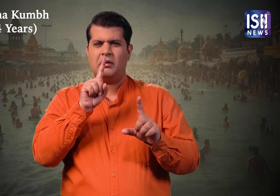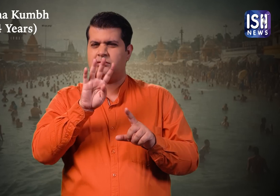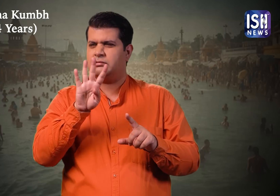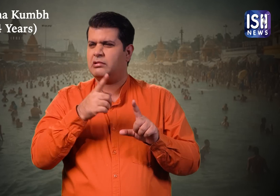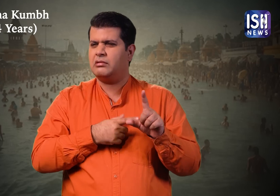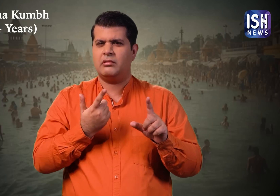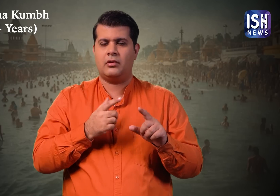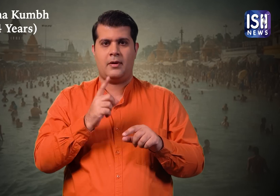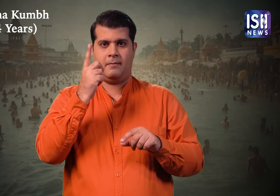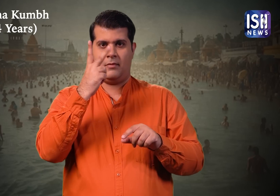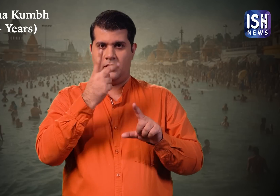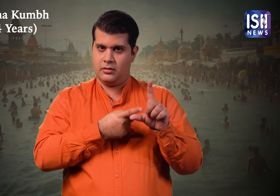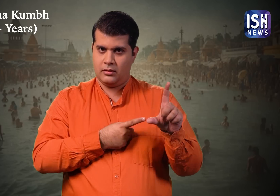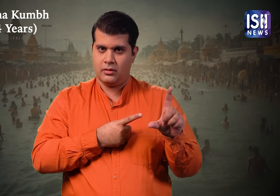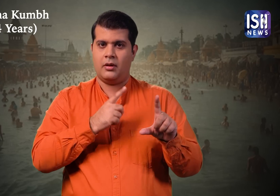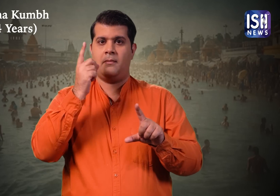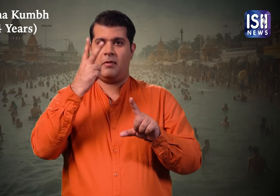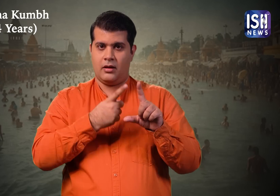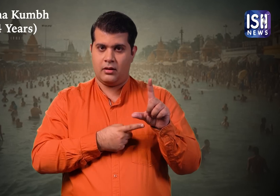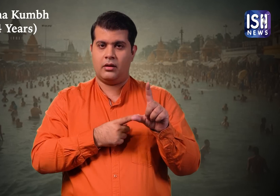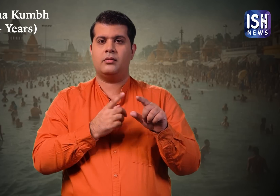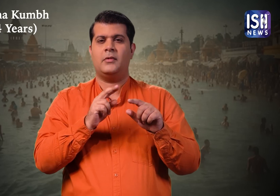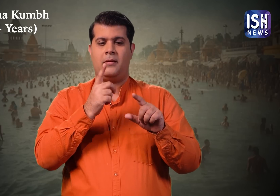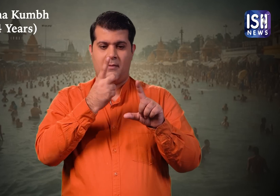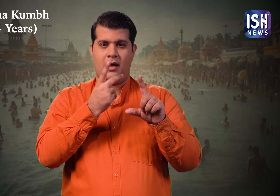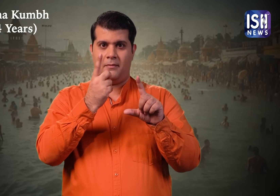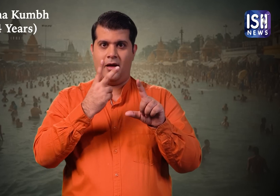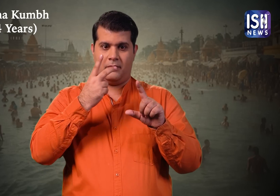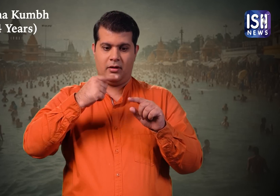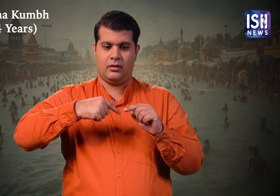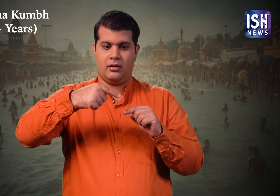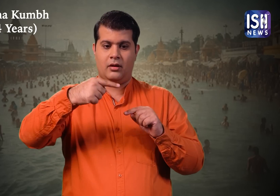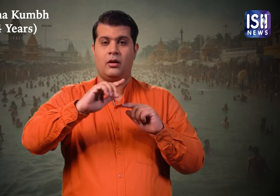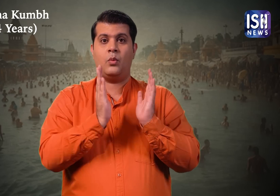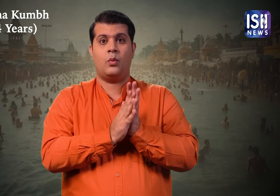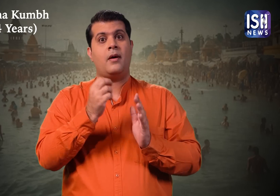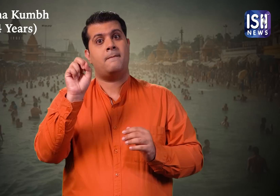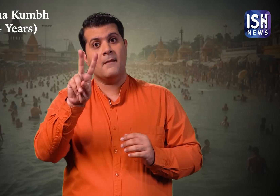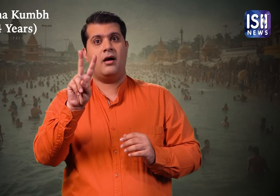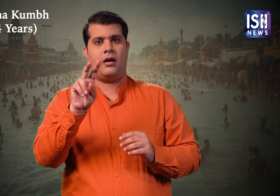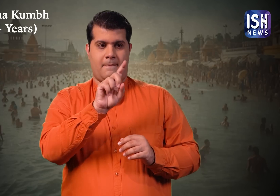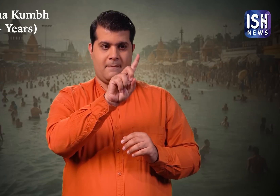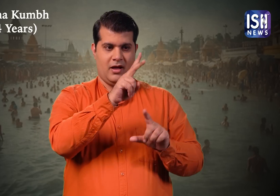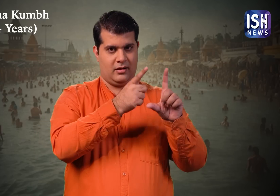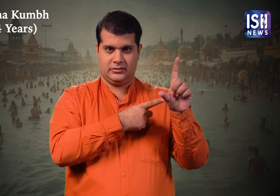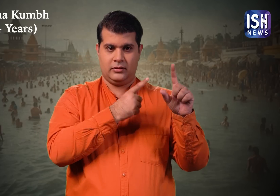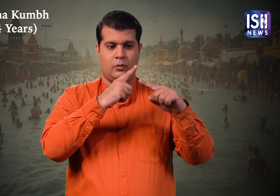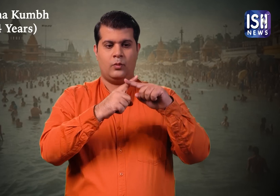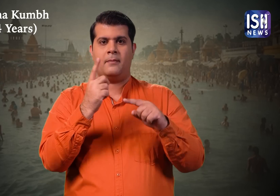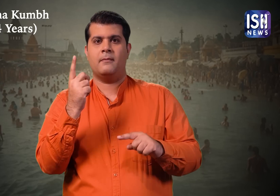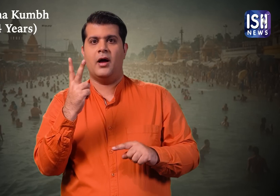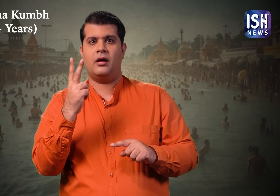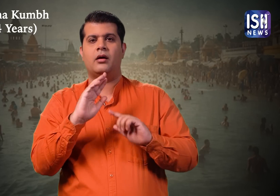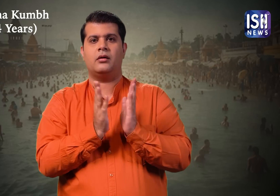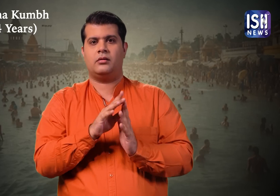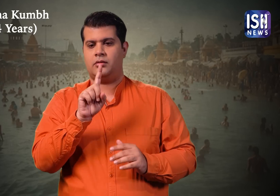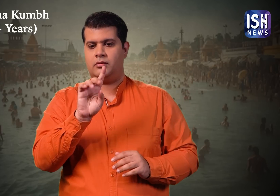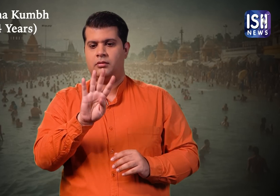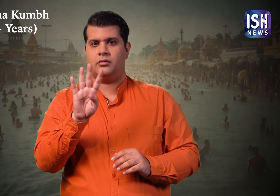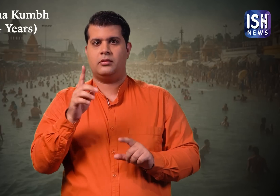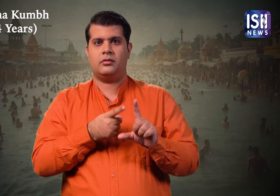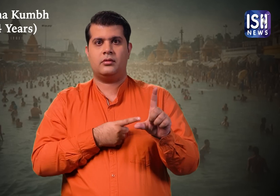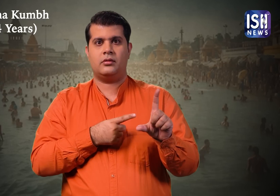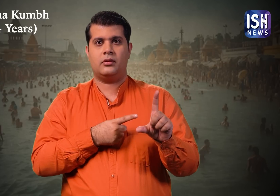In 144 years, which is 12 X 12, it occurs after 12 Purna Kumbhs.